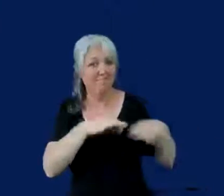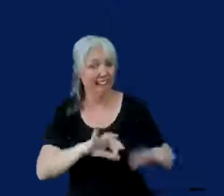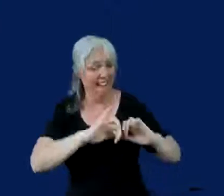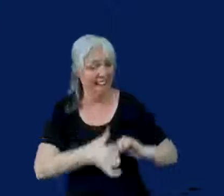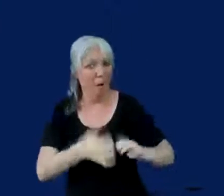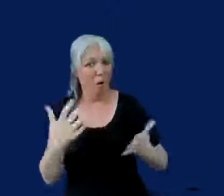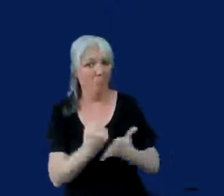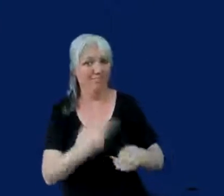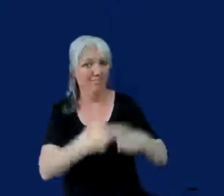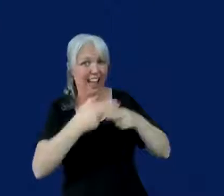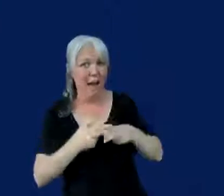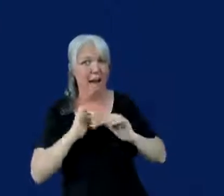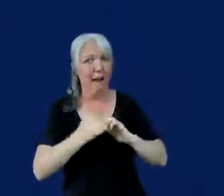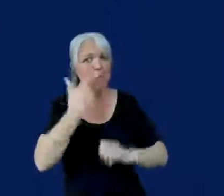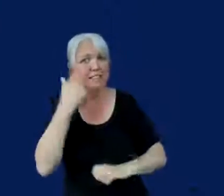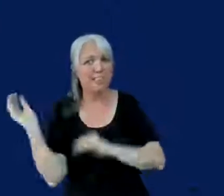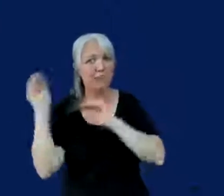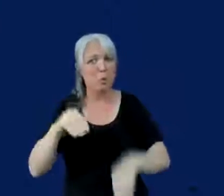how I had just moved to Naomi.